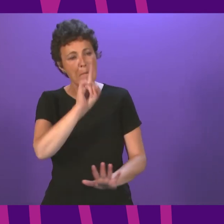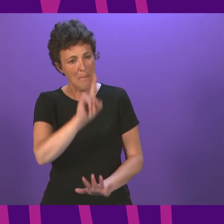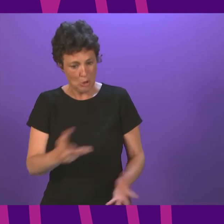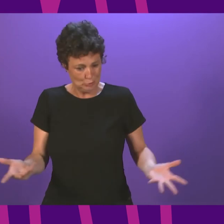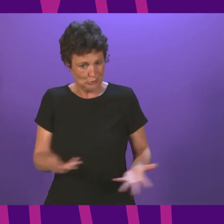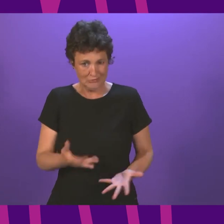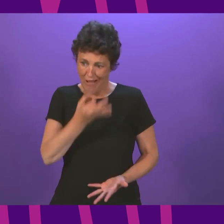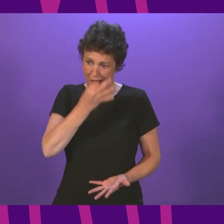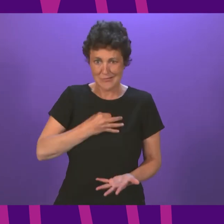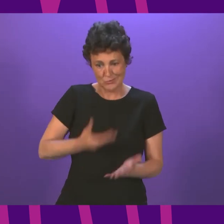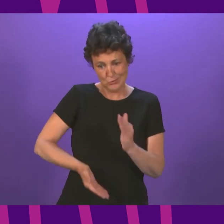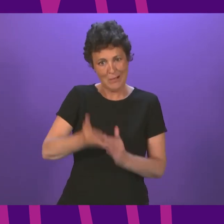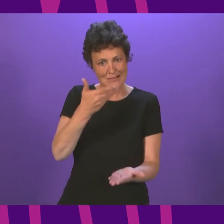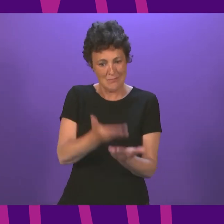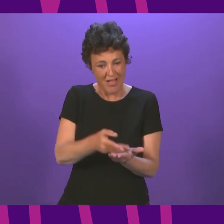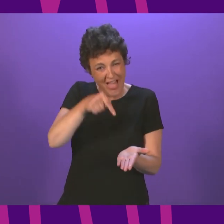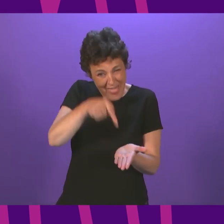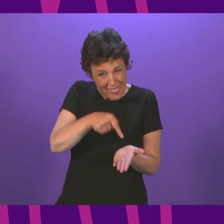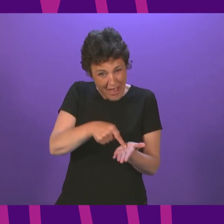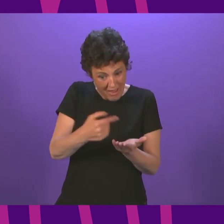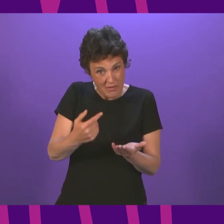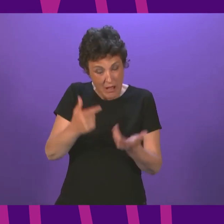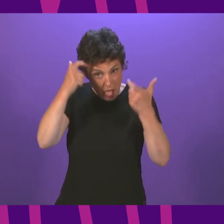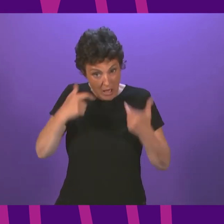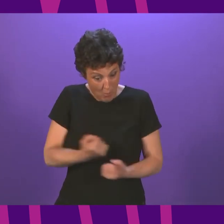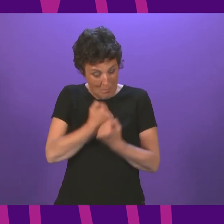Pauline McNeill pursued changes to reporting on live music, pubs and weddings, and Pam